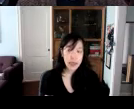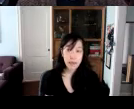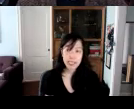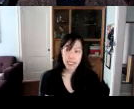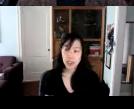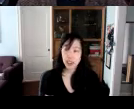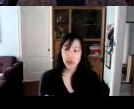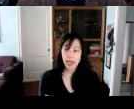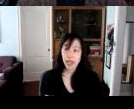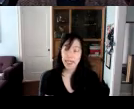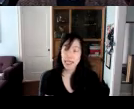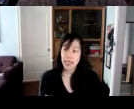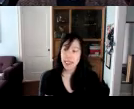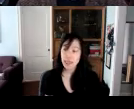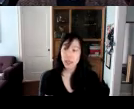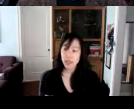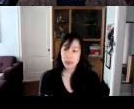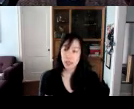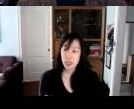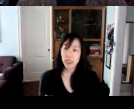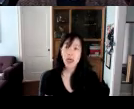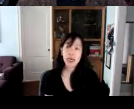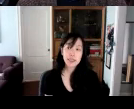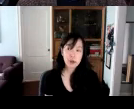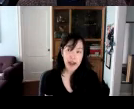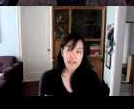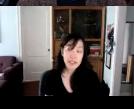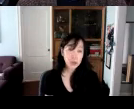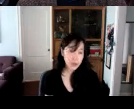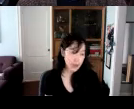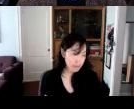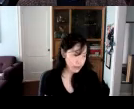and potentially tracking attendance or community demographics or numbers.